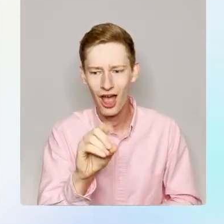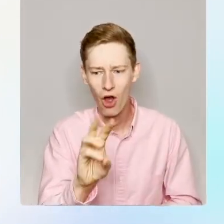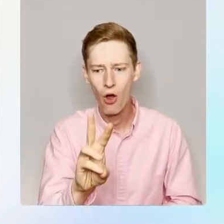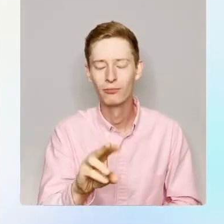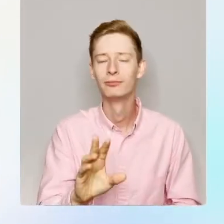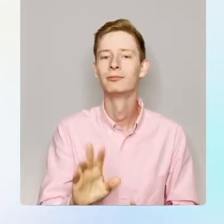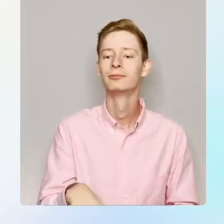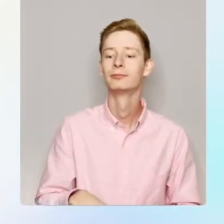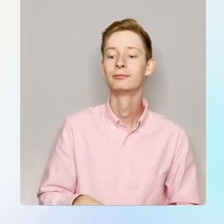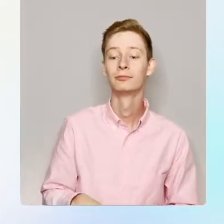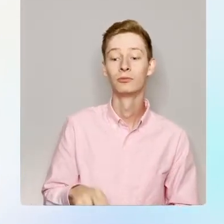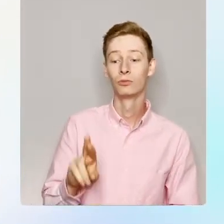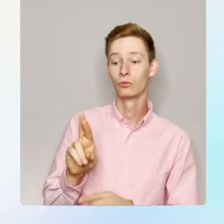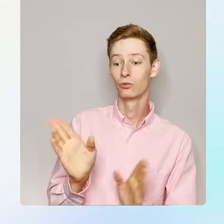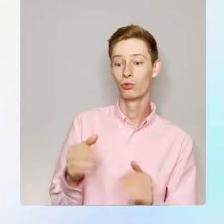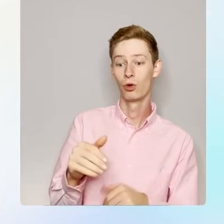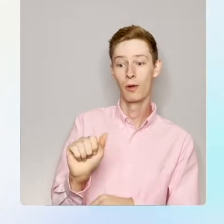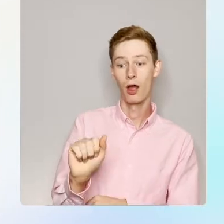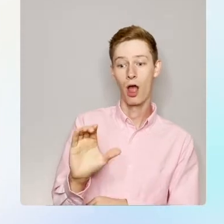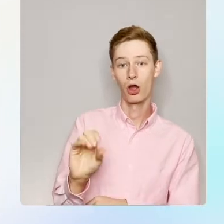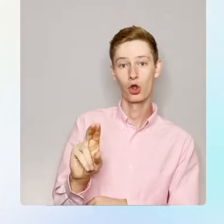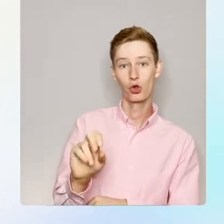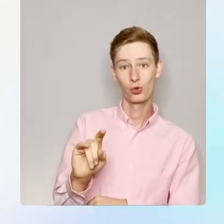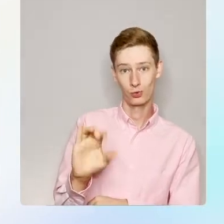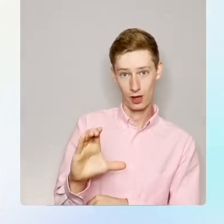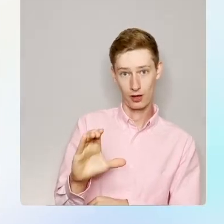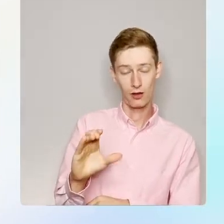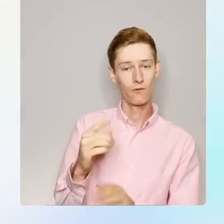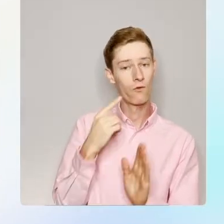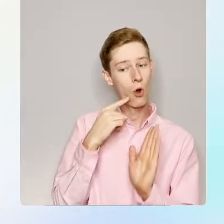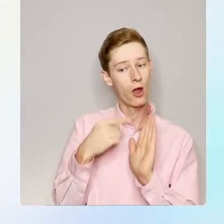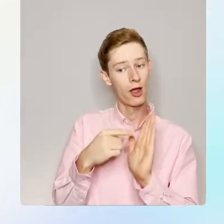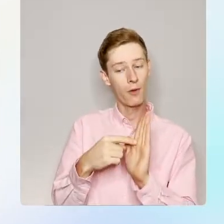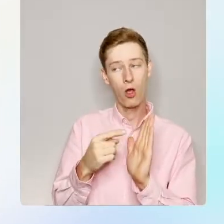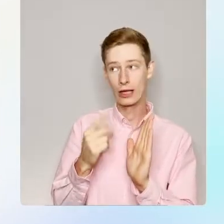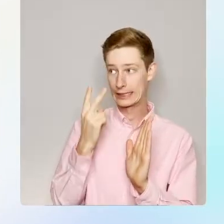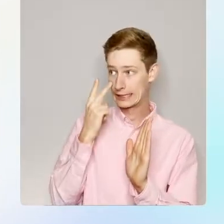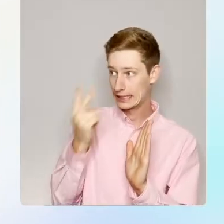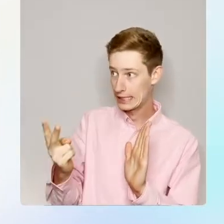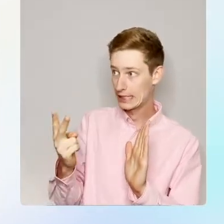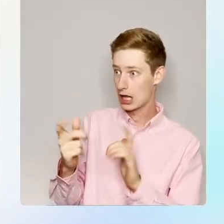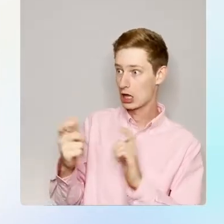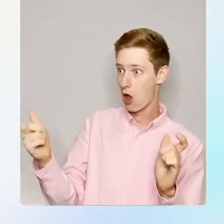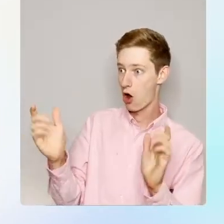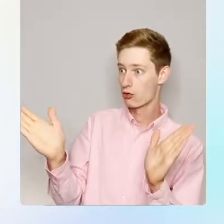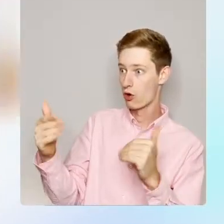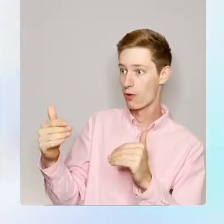For example, a person might see a large room around them, but it still sounds like a small closet.